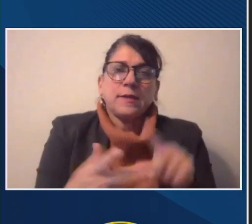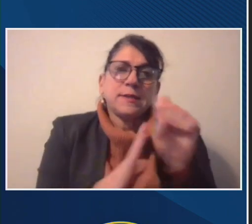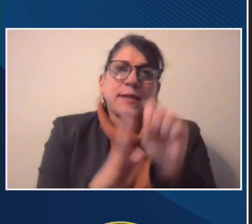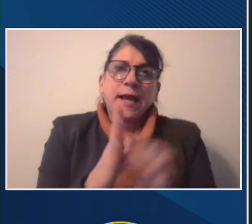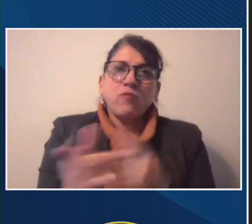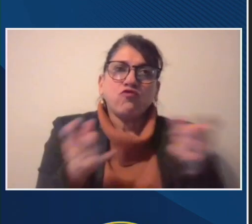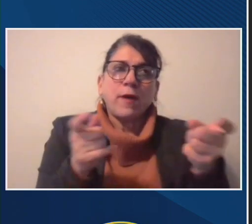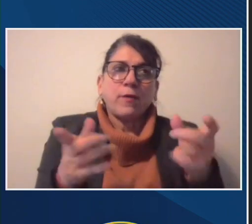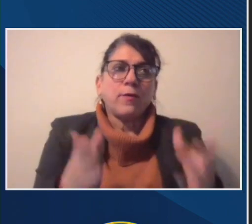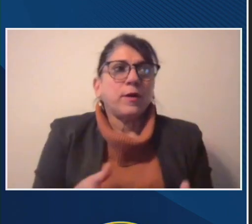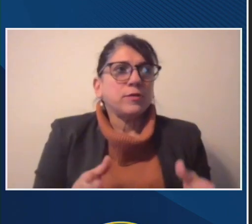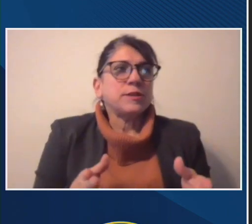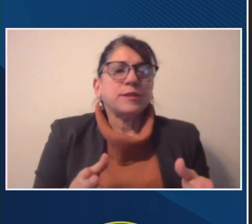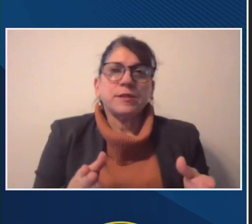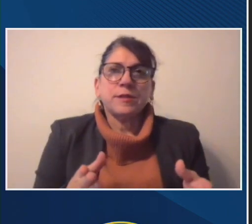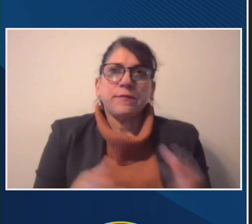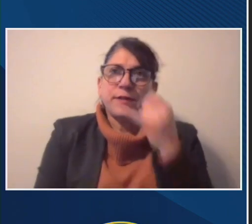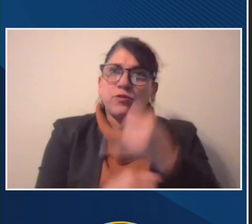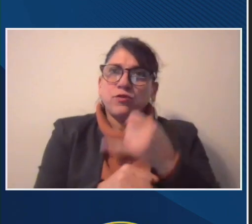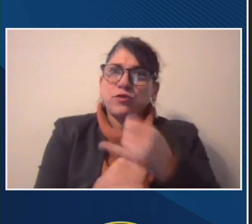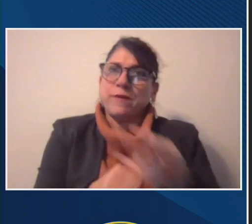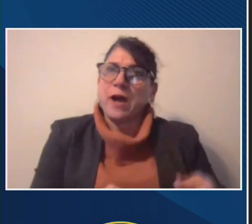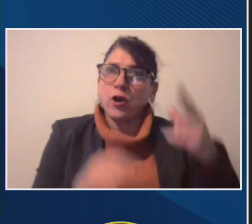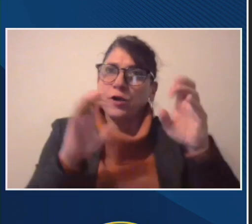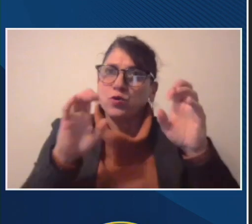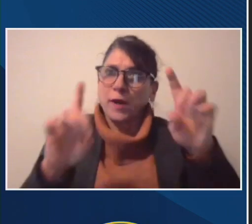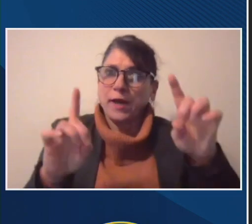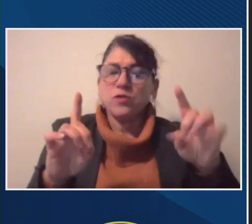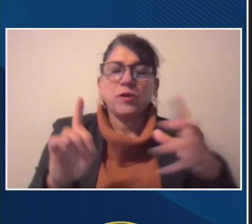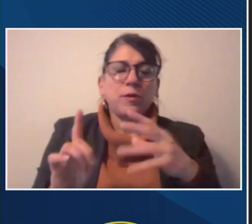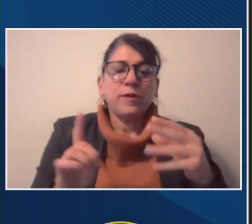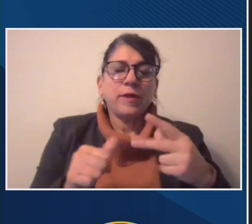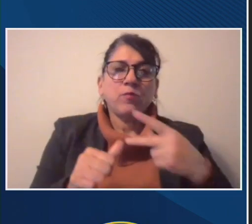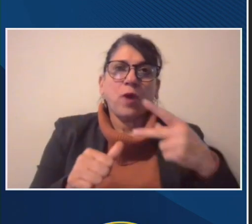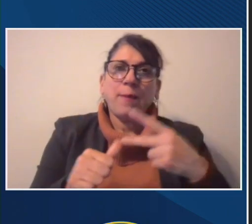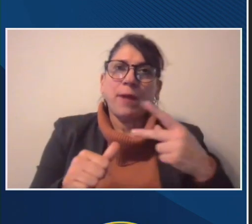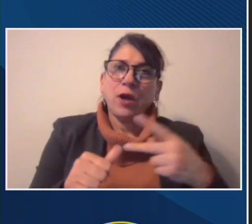institutions of higher education, with the primary being John Ware.